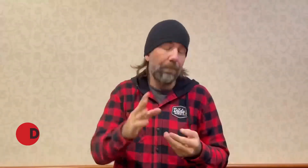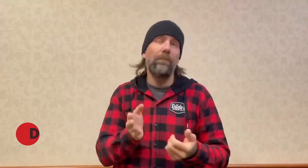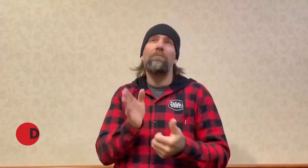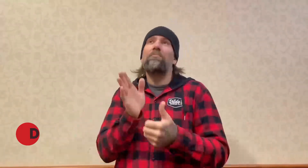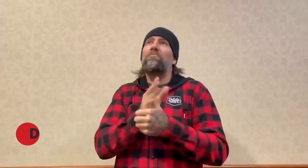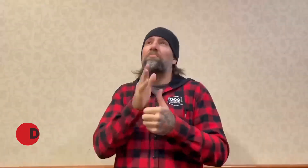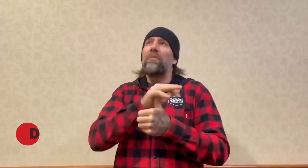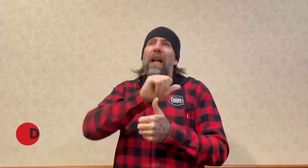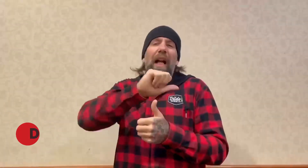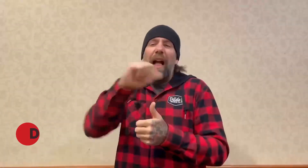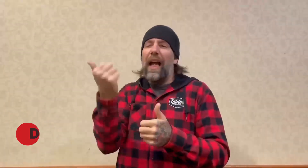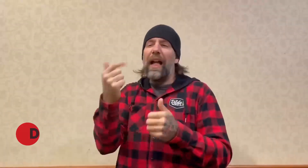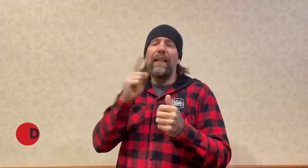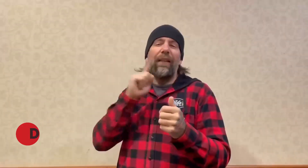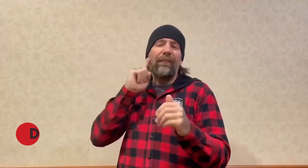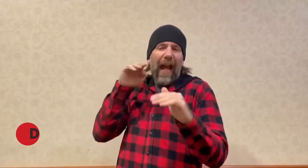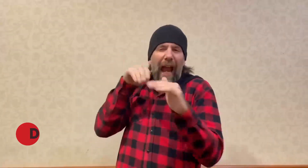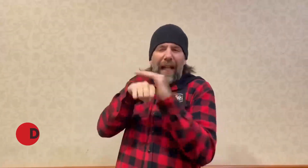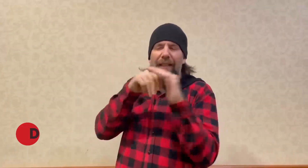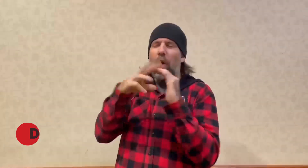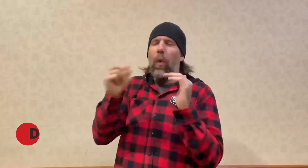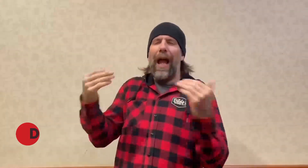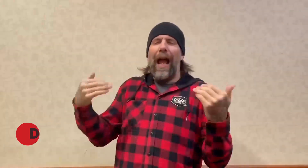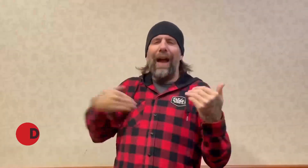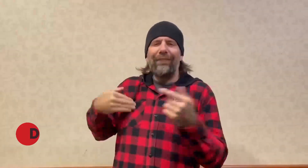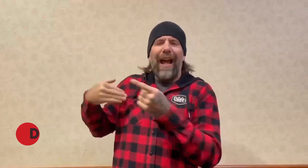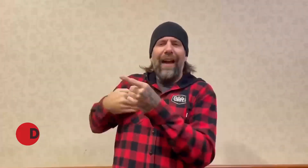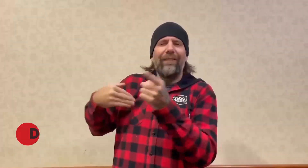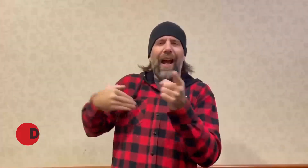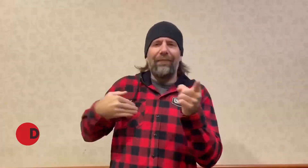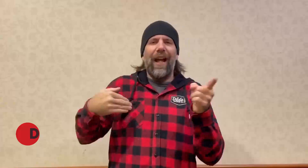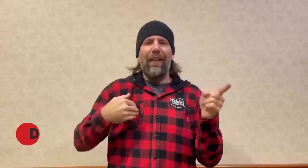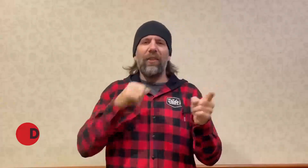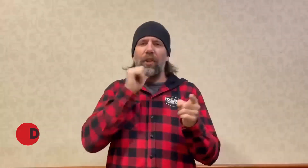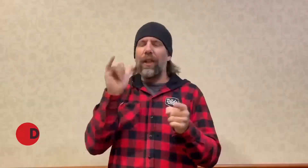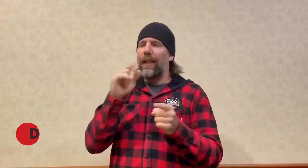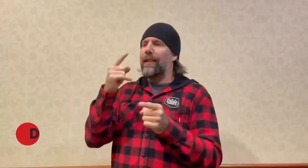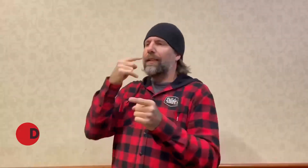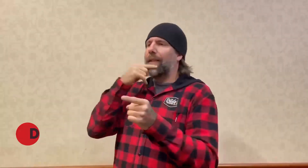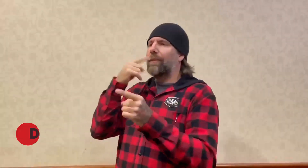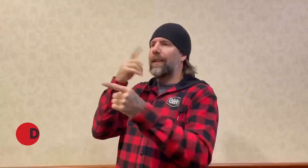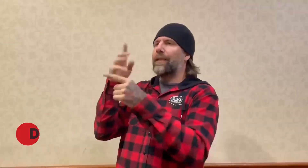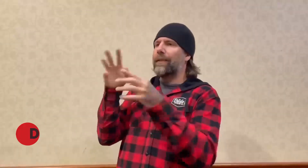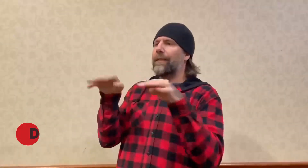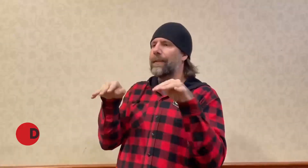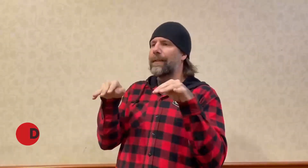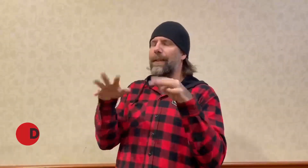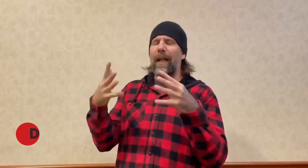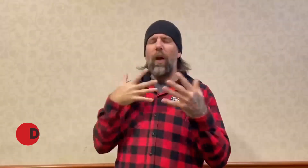and any Deaf related accessibility information. Not just hearing businesses with Deaf customers.